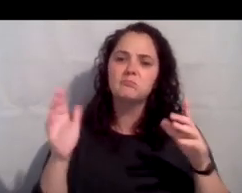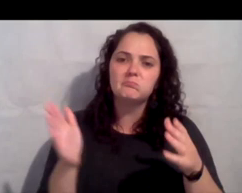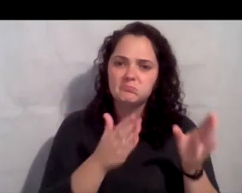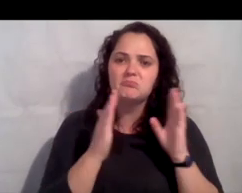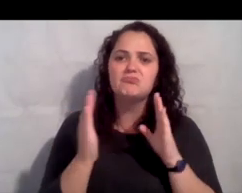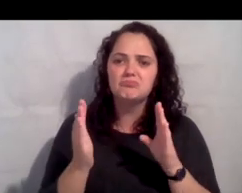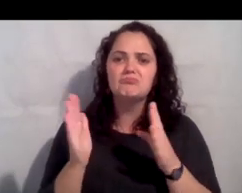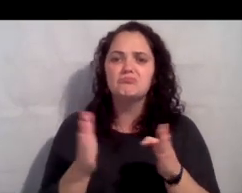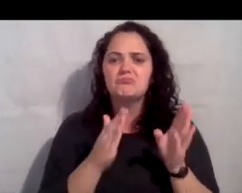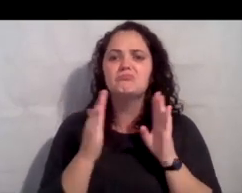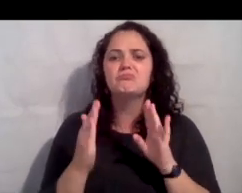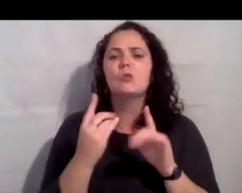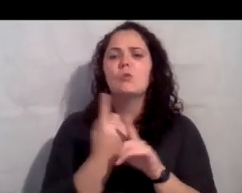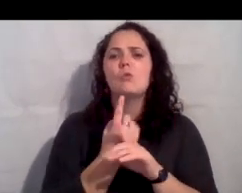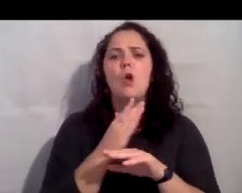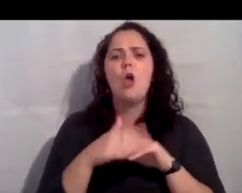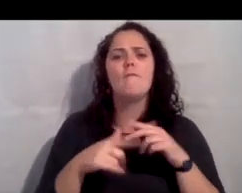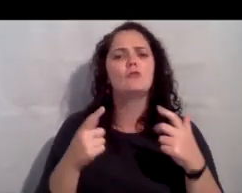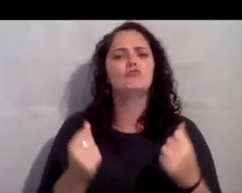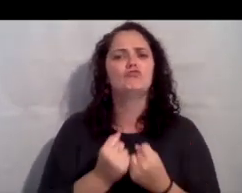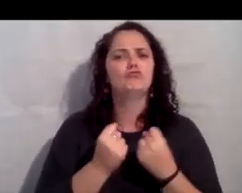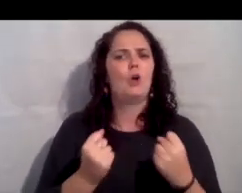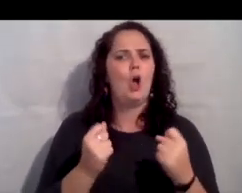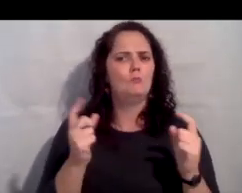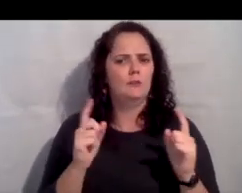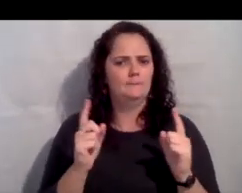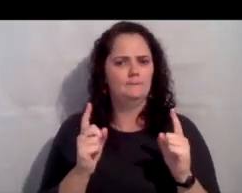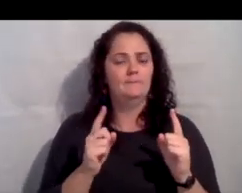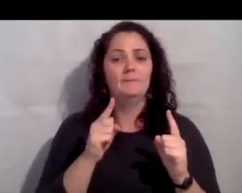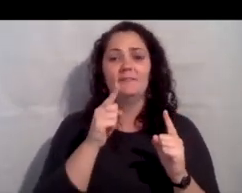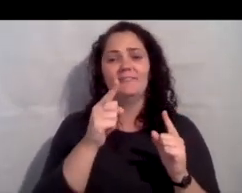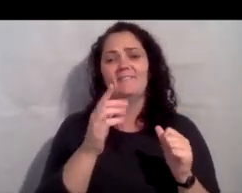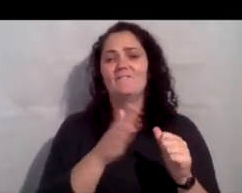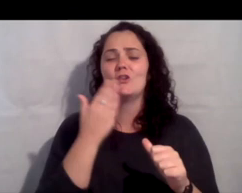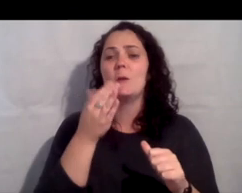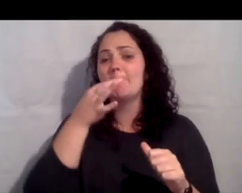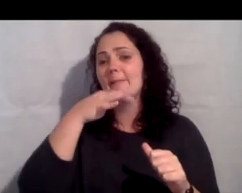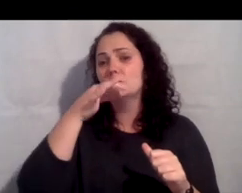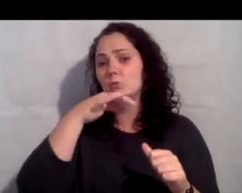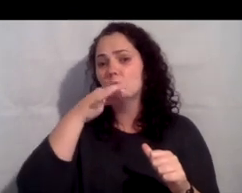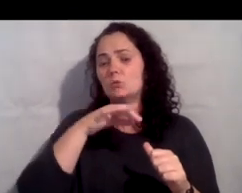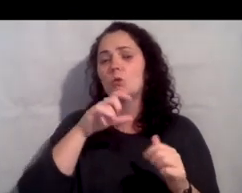about the strength of them as gesture drawings. So this first one a wonderful pencil and crayon drawing